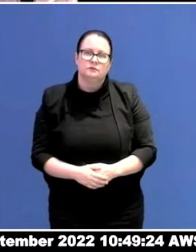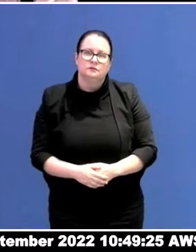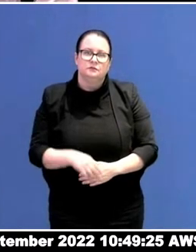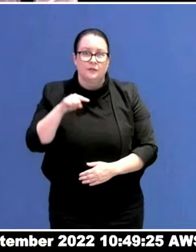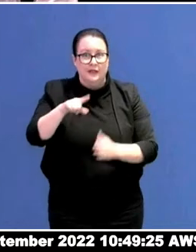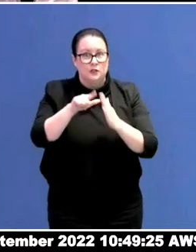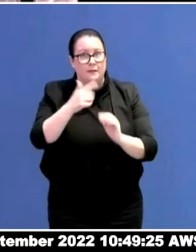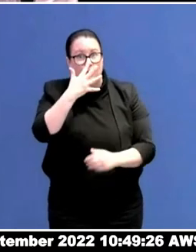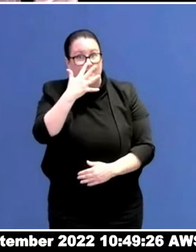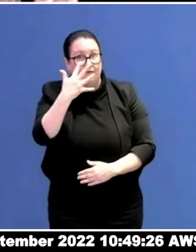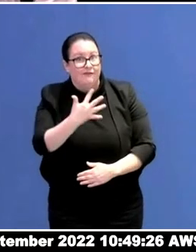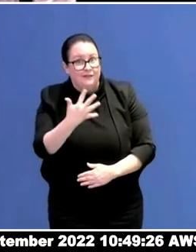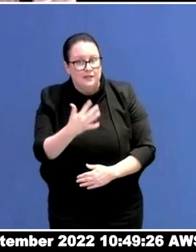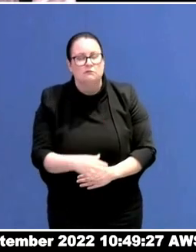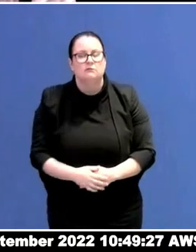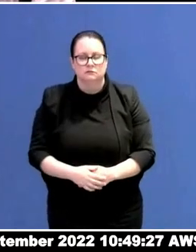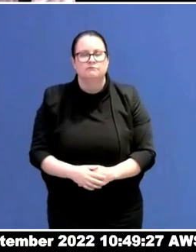I would say yes, he was.